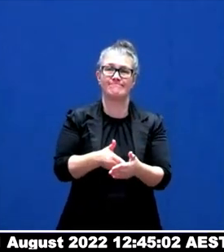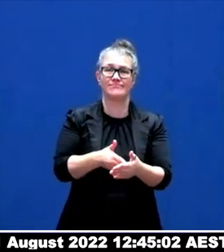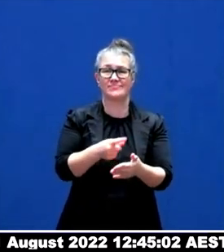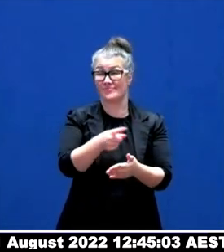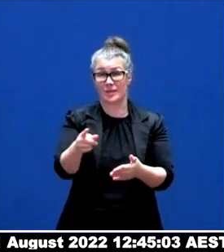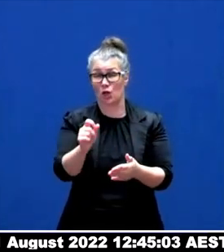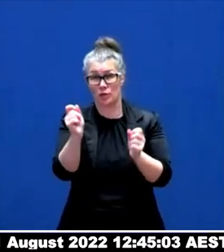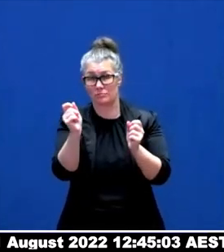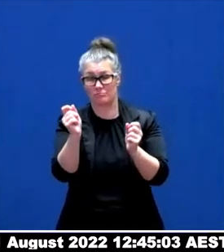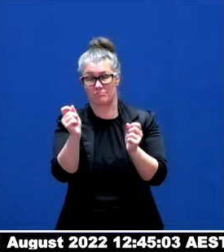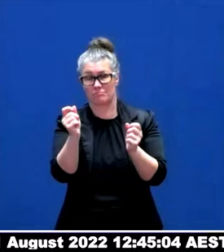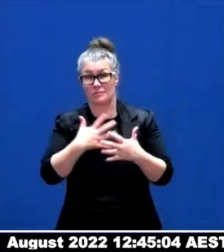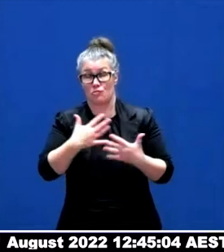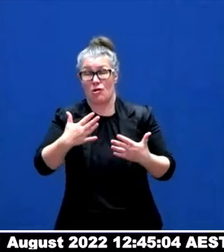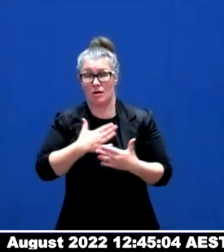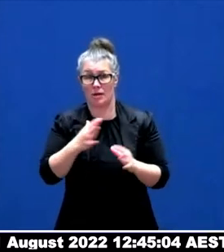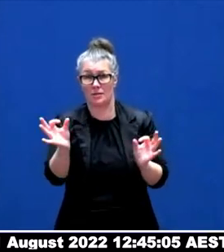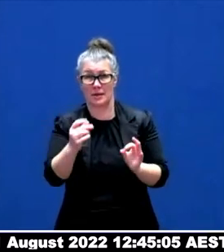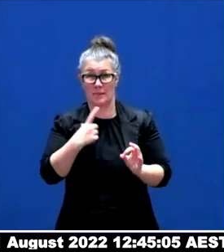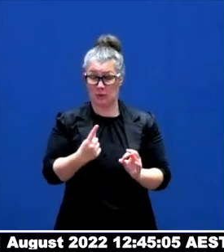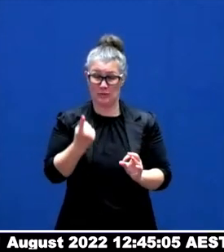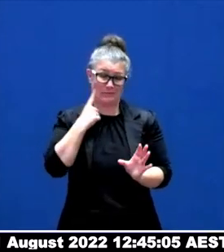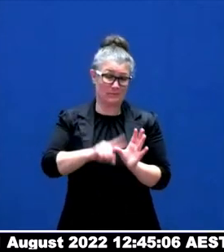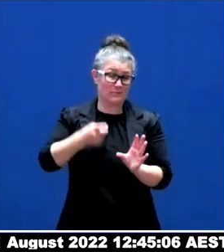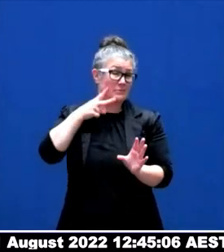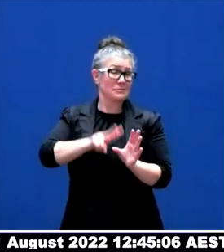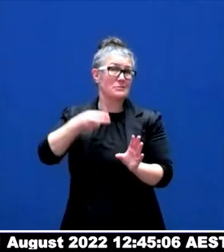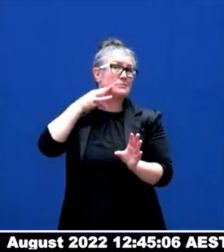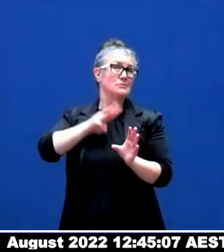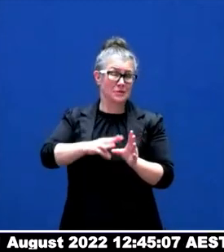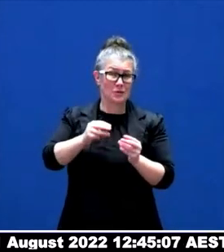think particularly with the last few years, with the extra pressure points from the